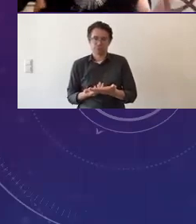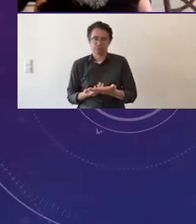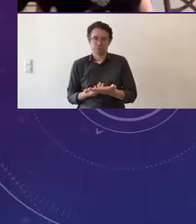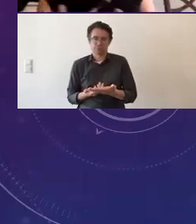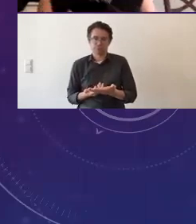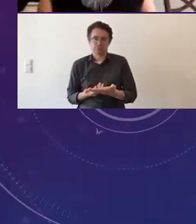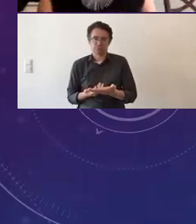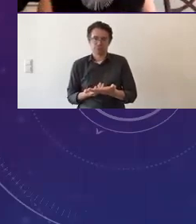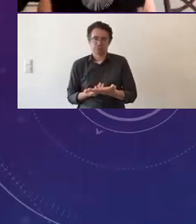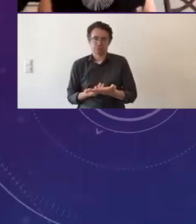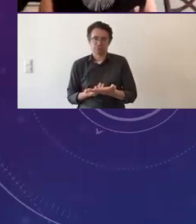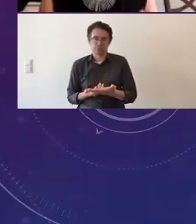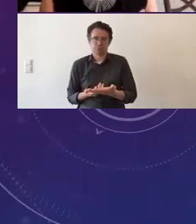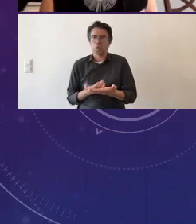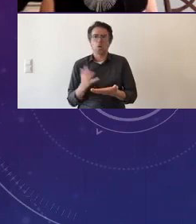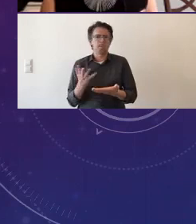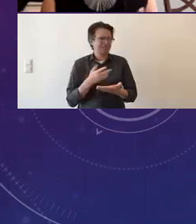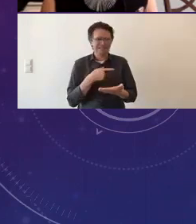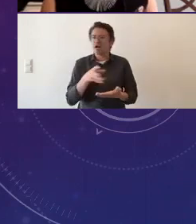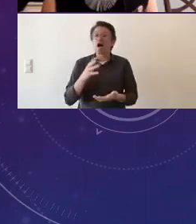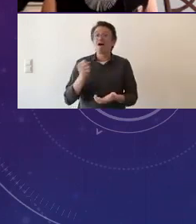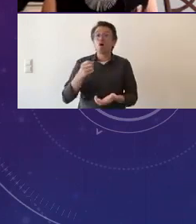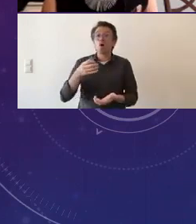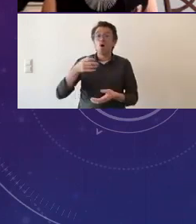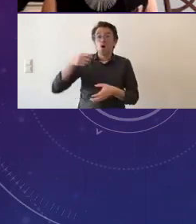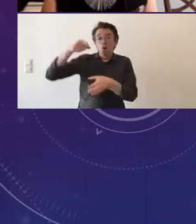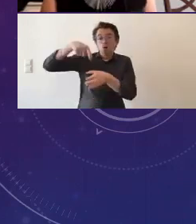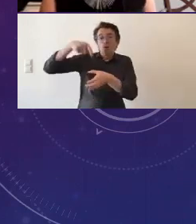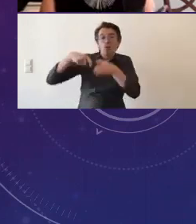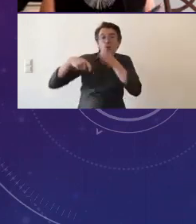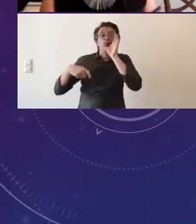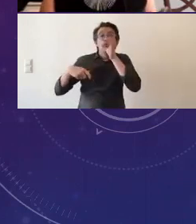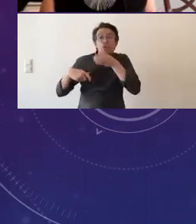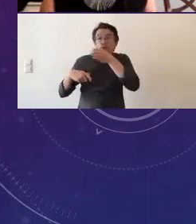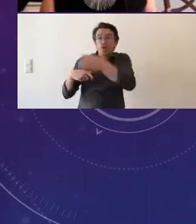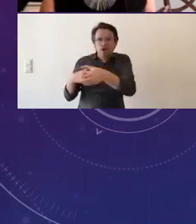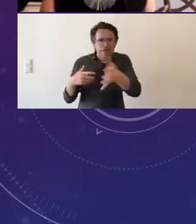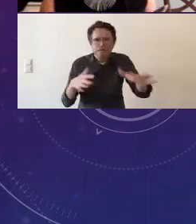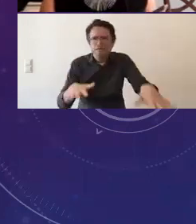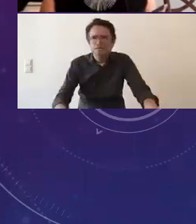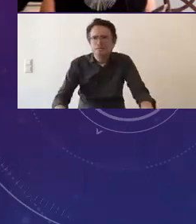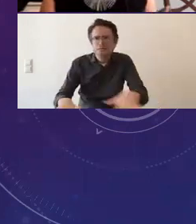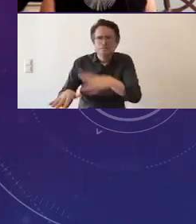blind person I'm struggling to find it I can't find it if I click be my eyes on